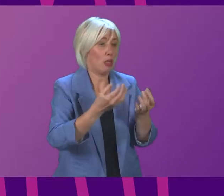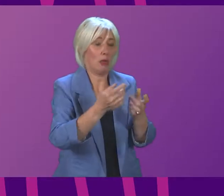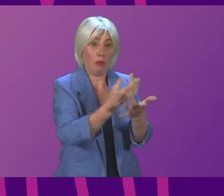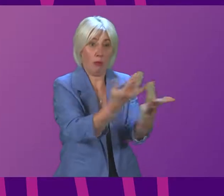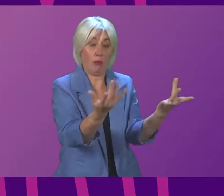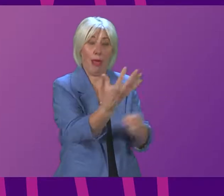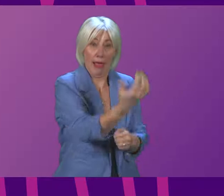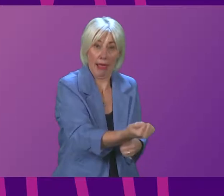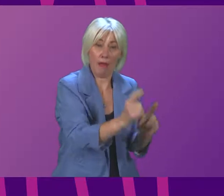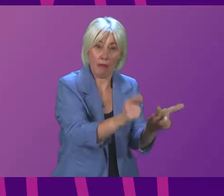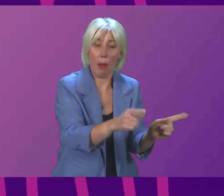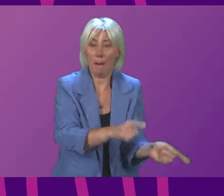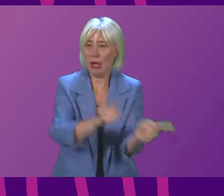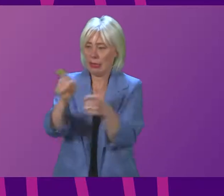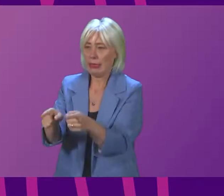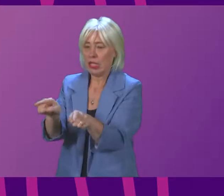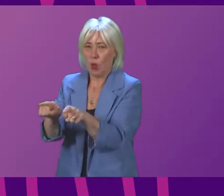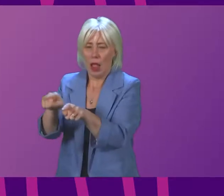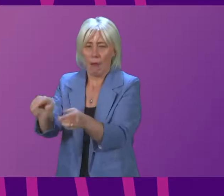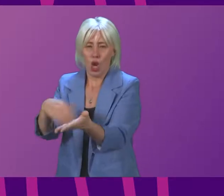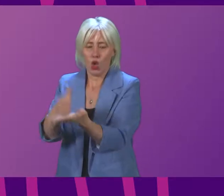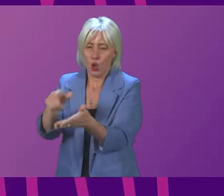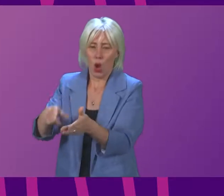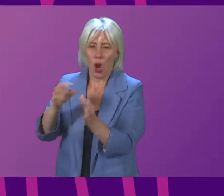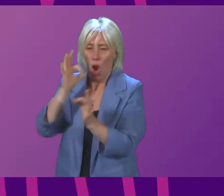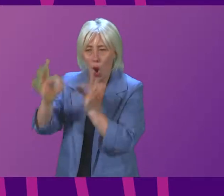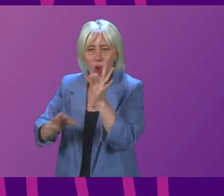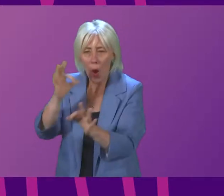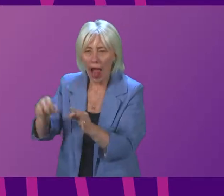and, on the other, making sure that the inquiry can be delivered at speed,